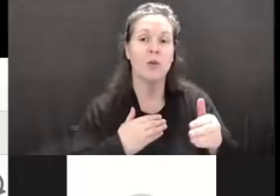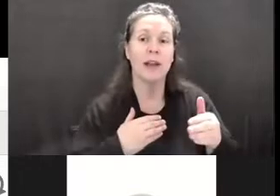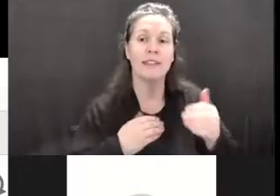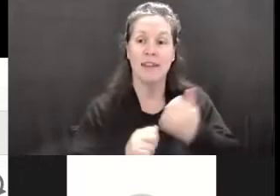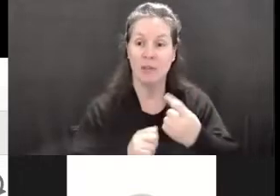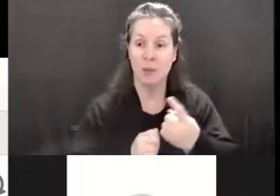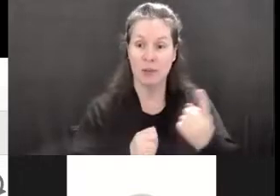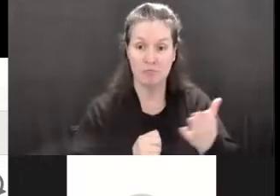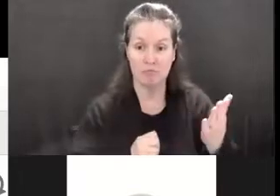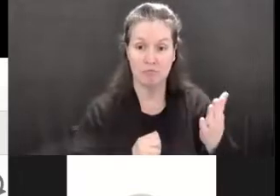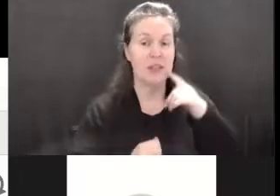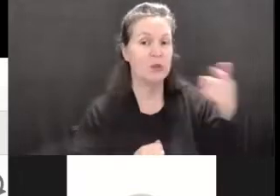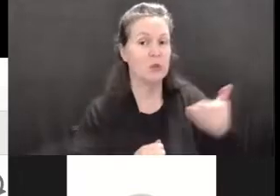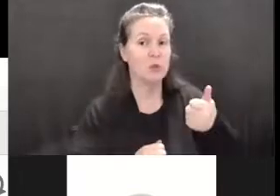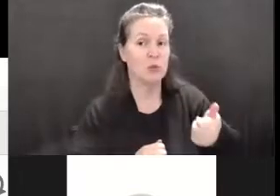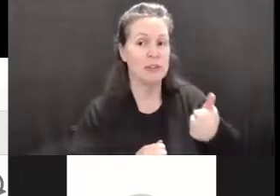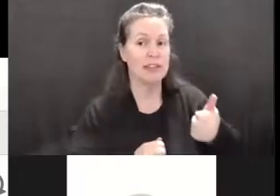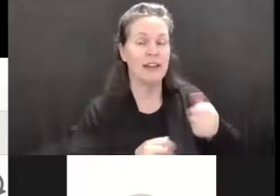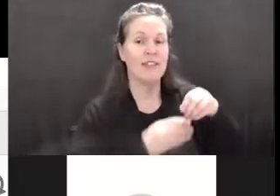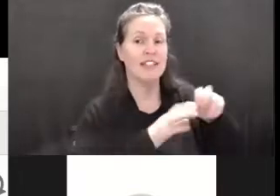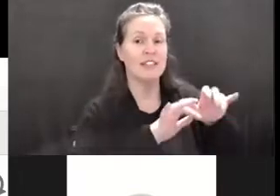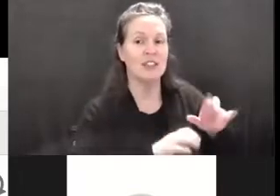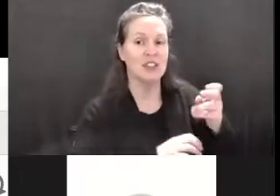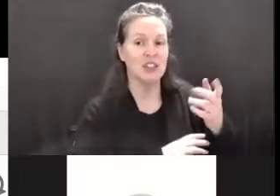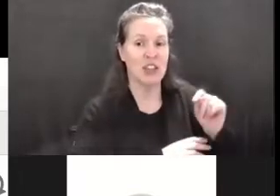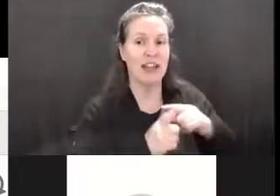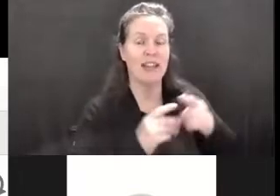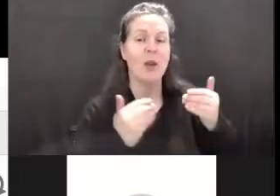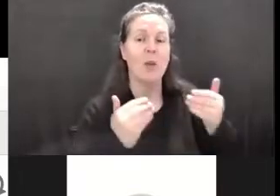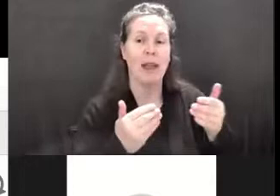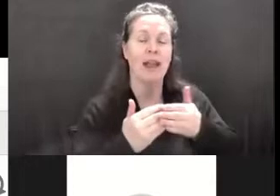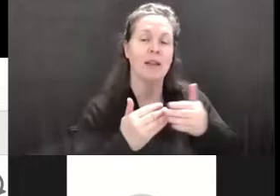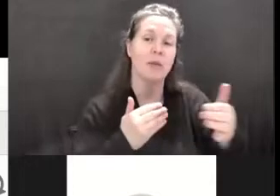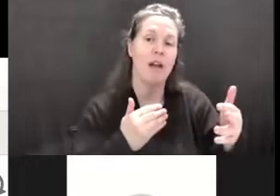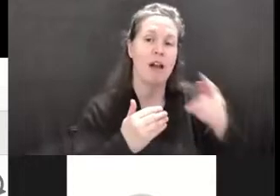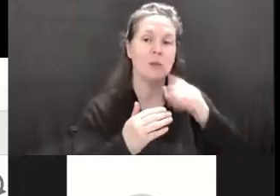if you would introduce yourself in the chat and we'll go ahead and move on to the next topic.